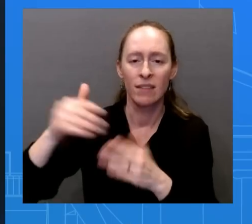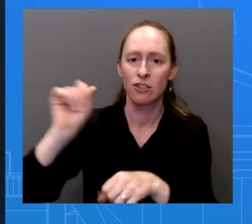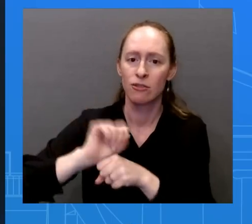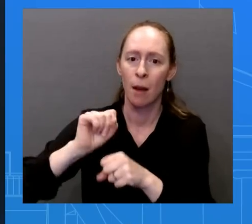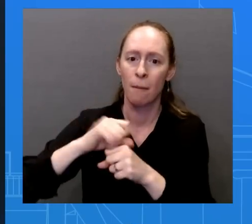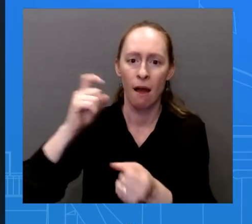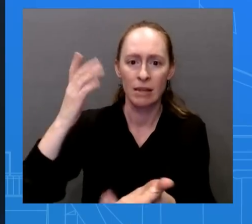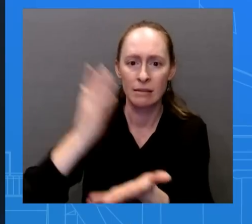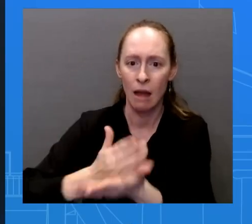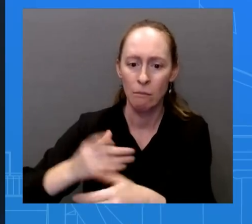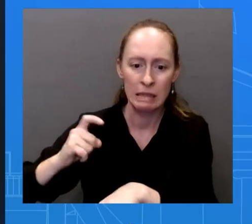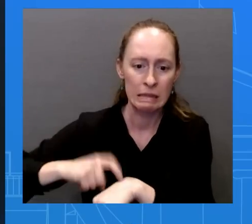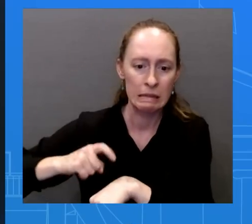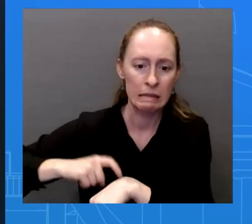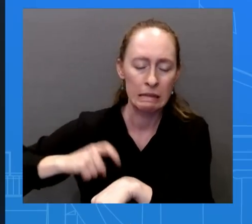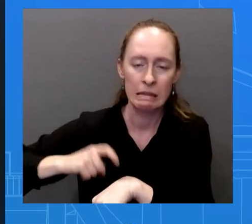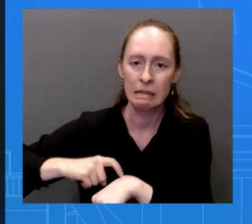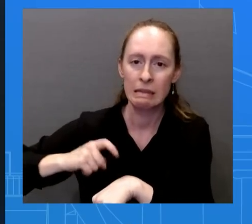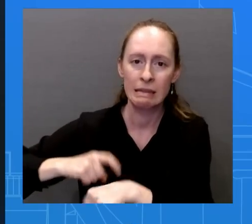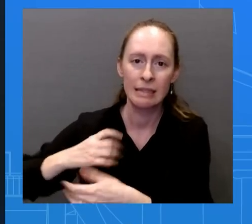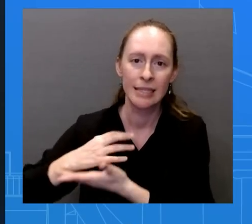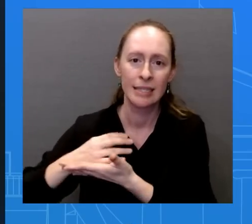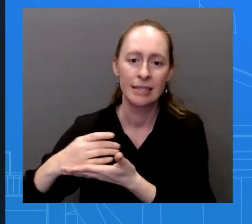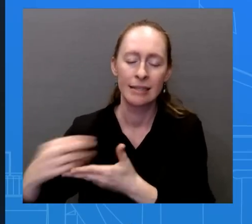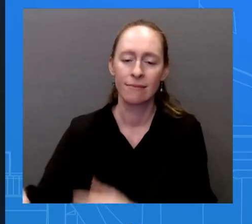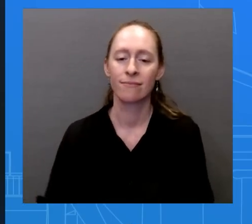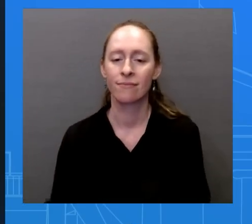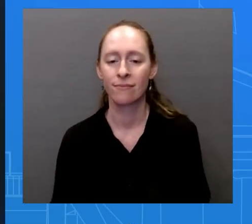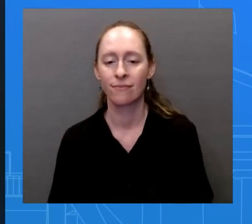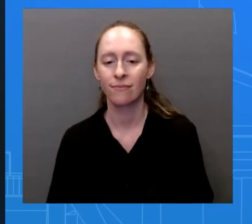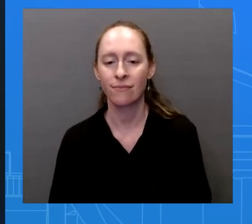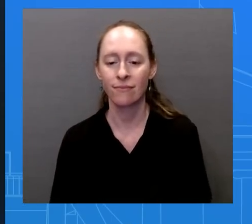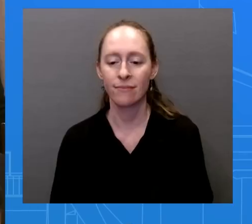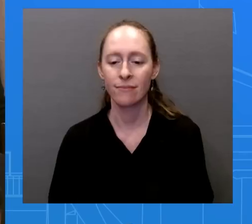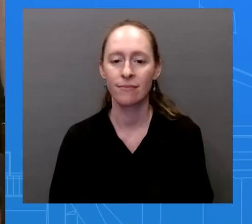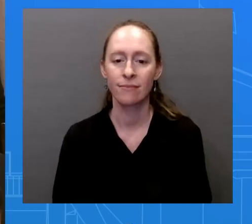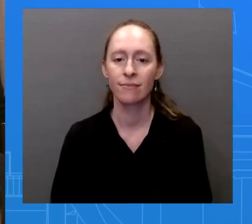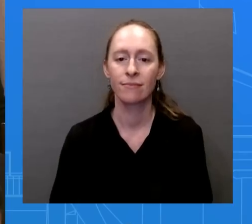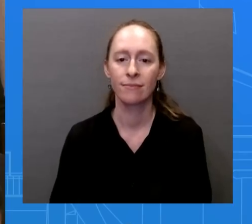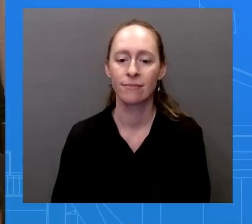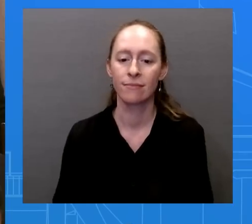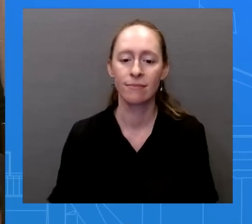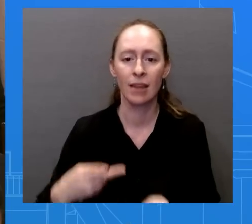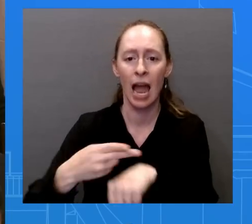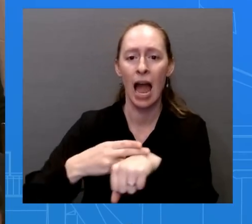requested an international military force to intervene and create a humanitarian corridor